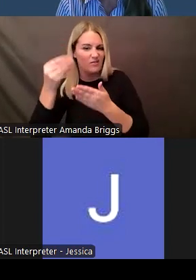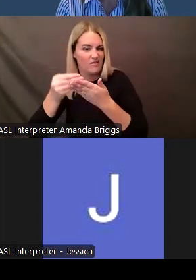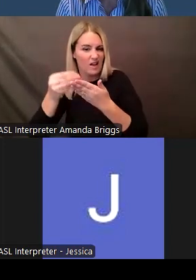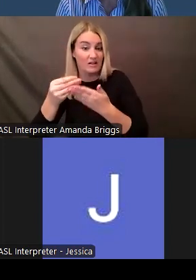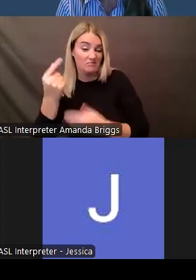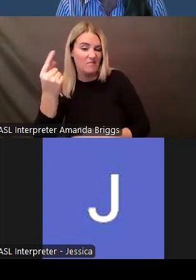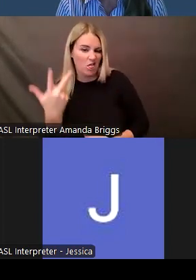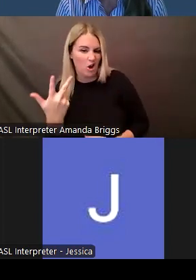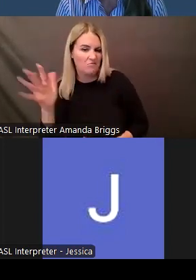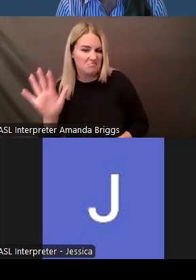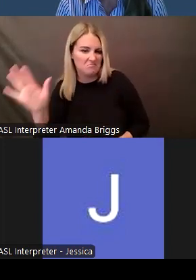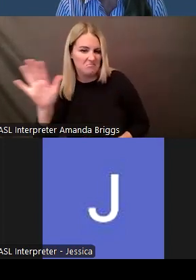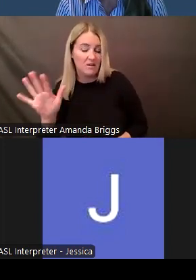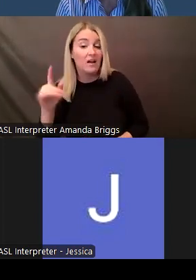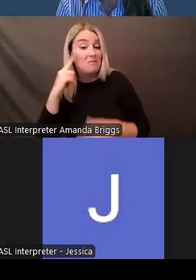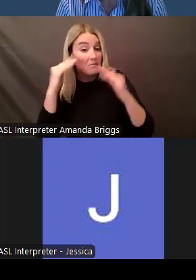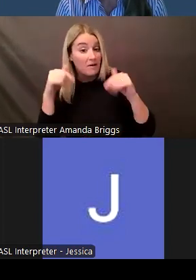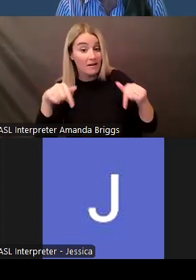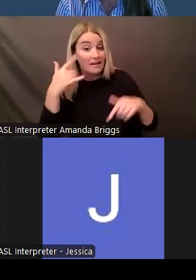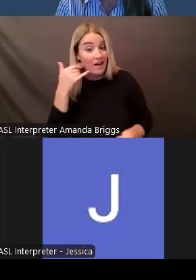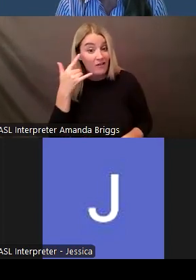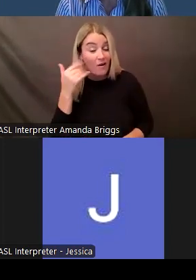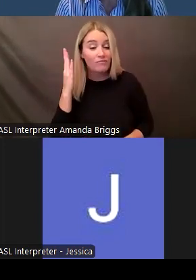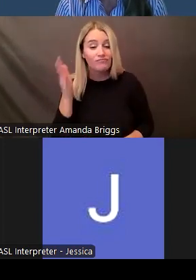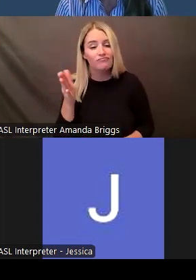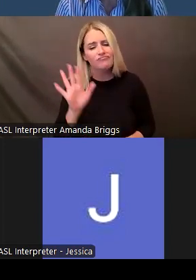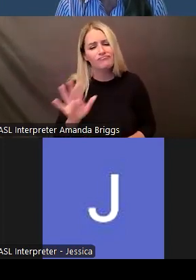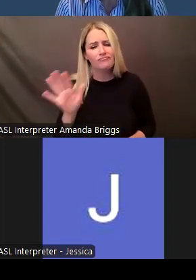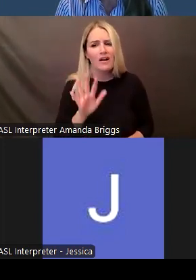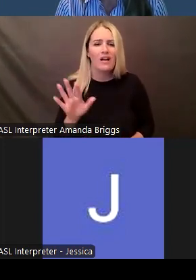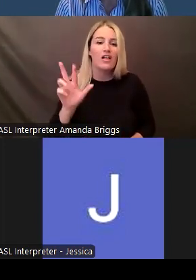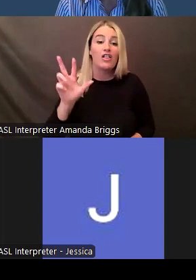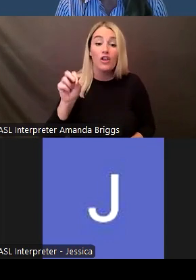we're expecting that California is going to get about $30 billion